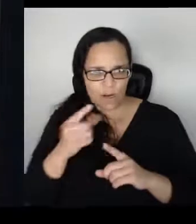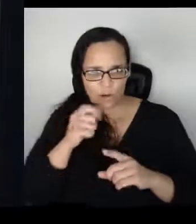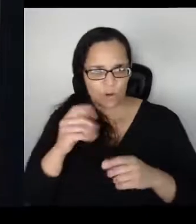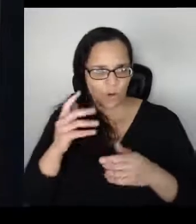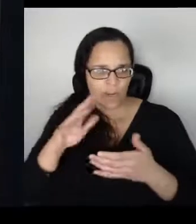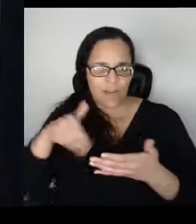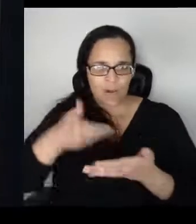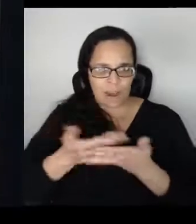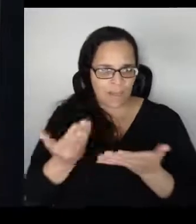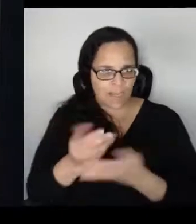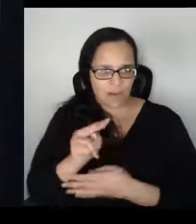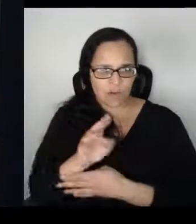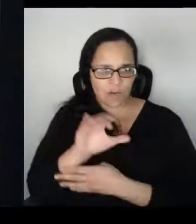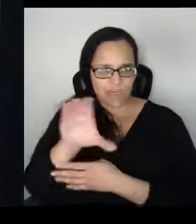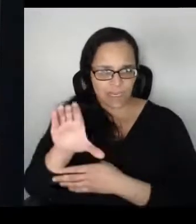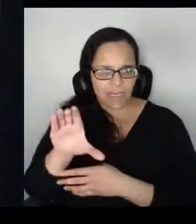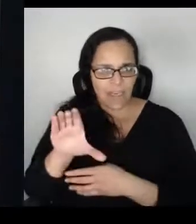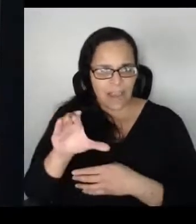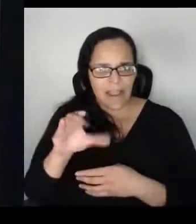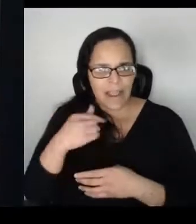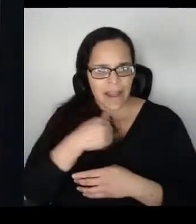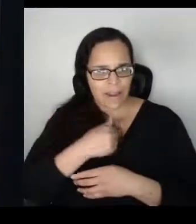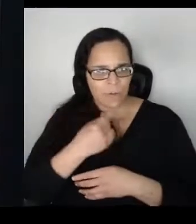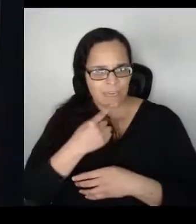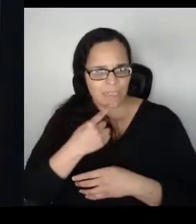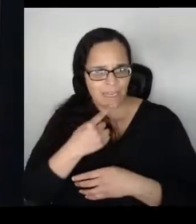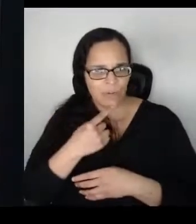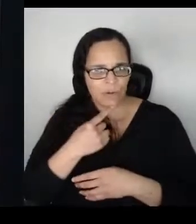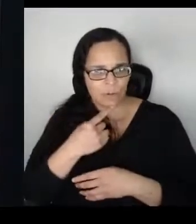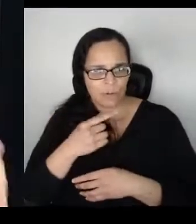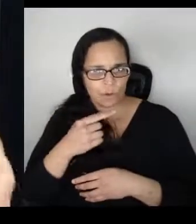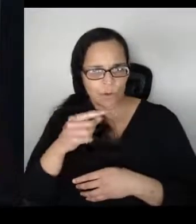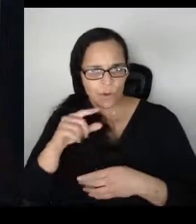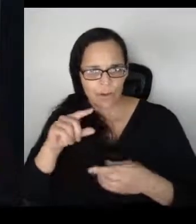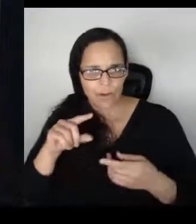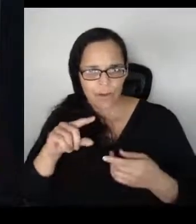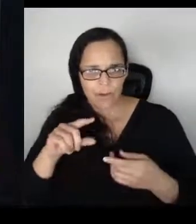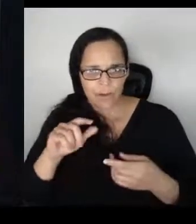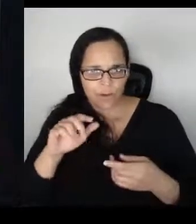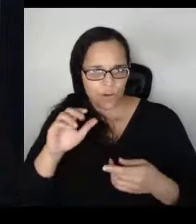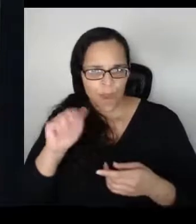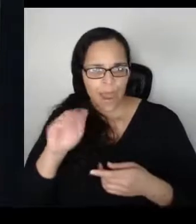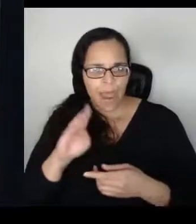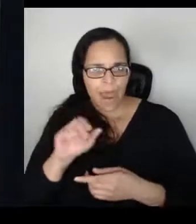and I will say to Abott and the siatees, "Please send them up, in fact if you give me